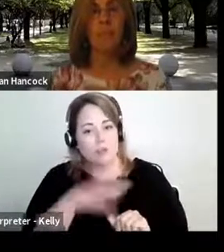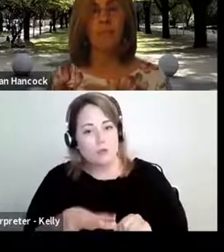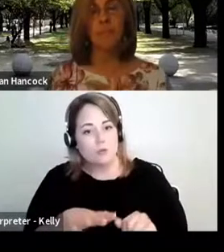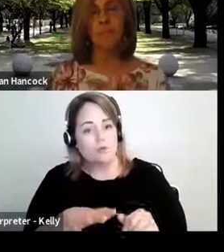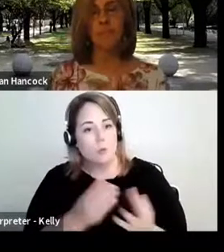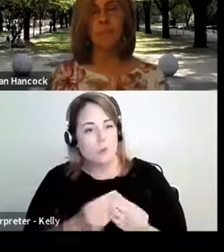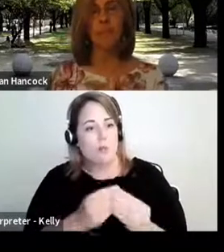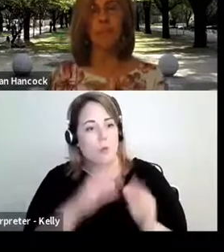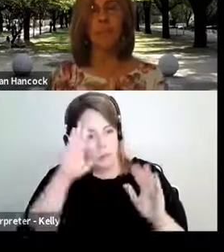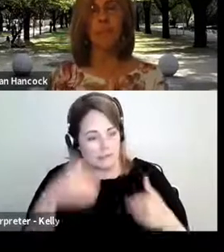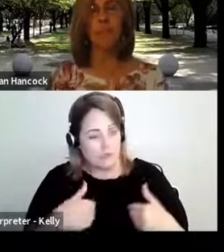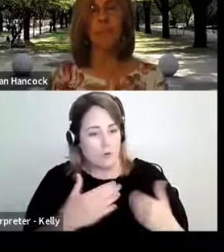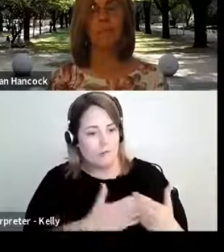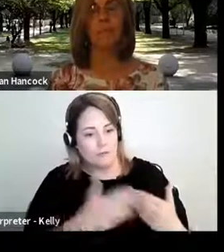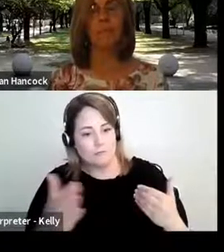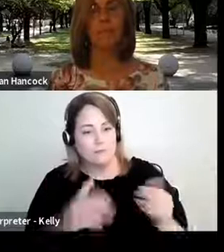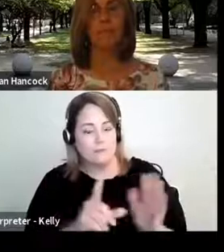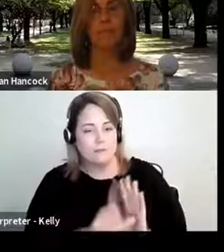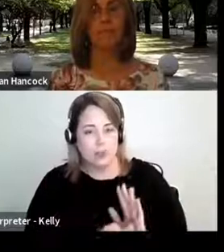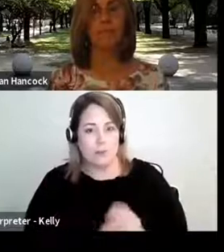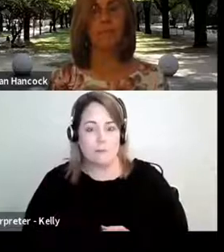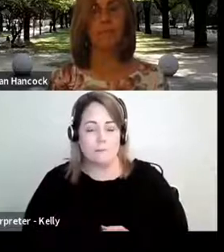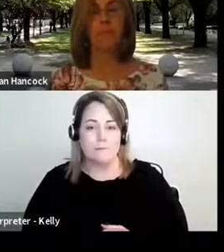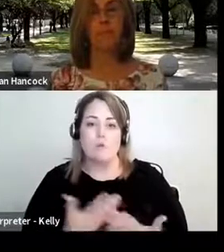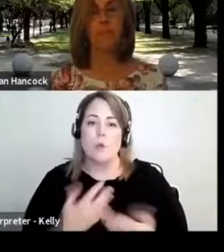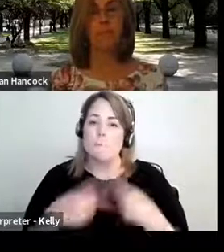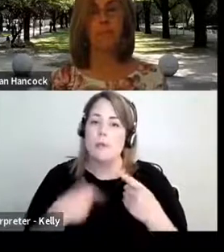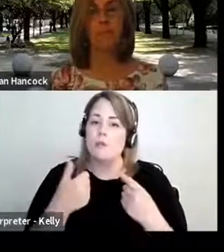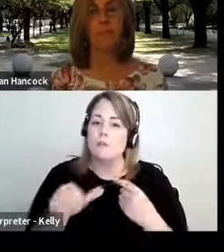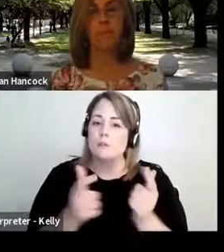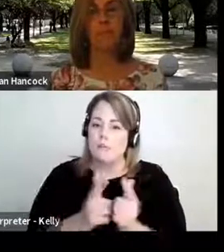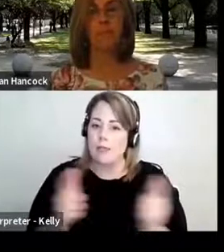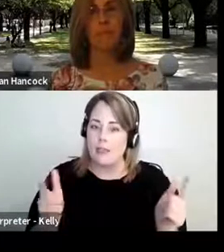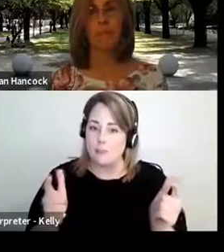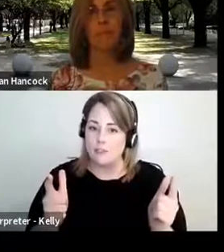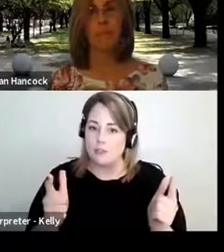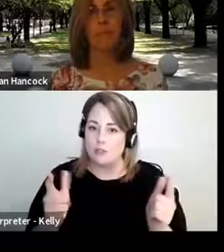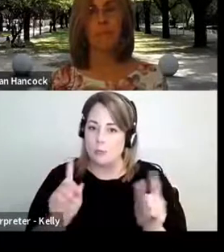Just in terms of the use of language, within what I say, I just want to